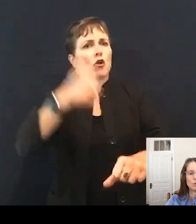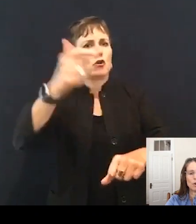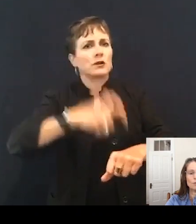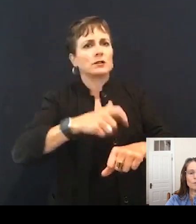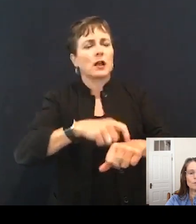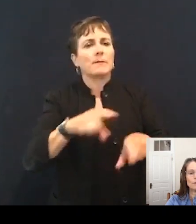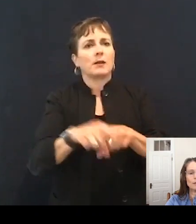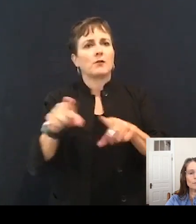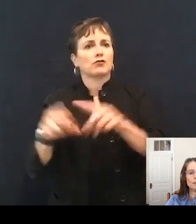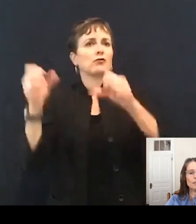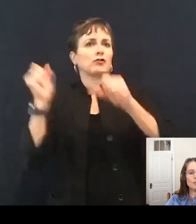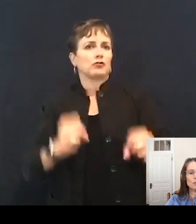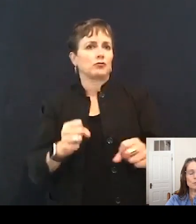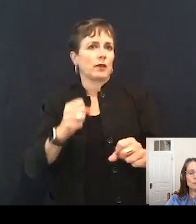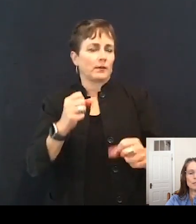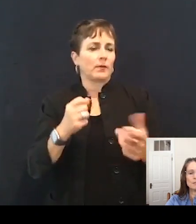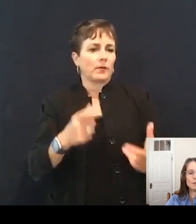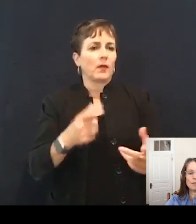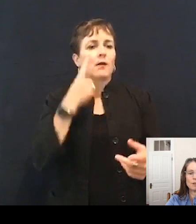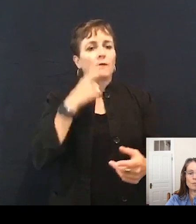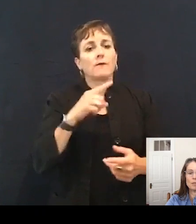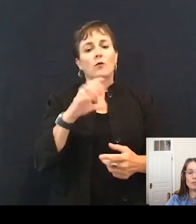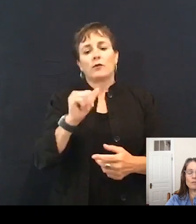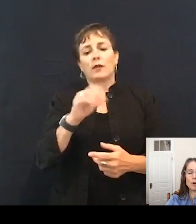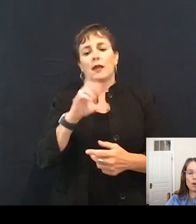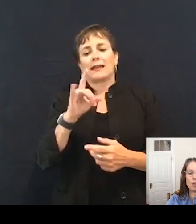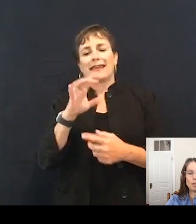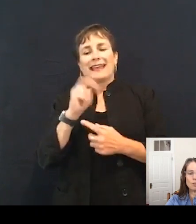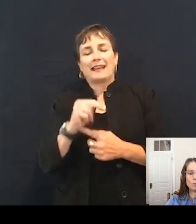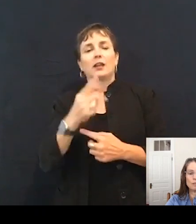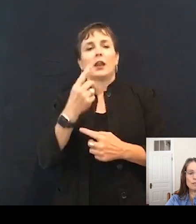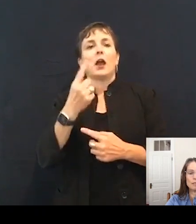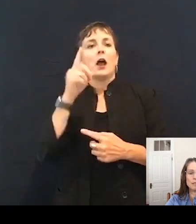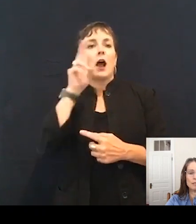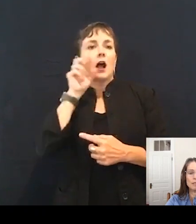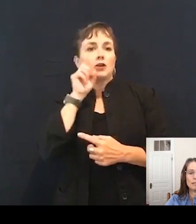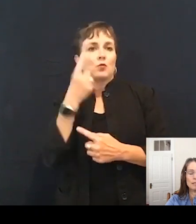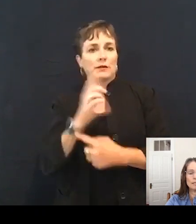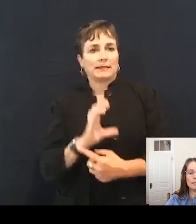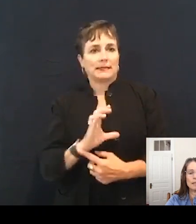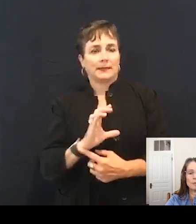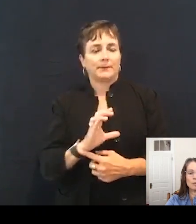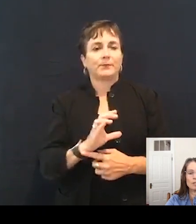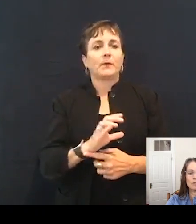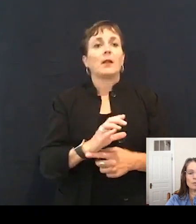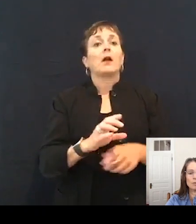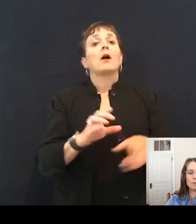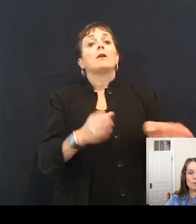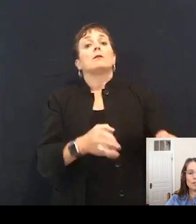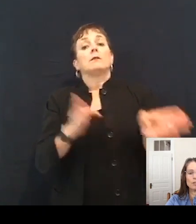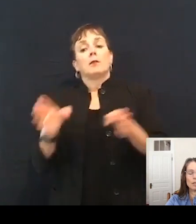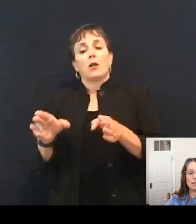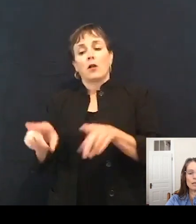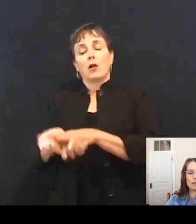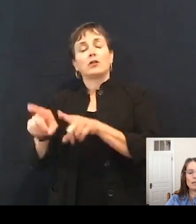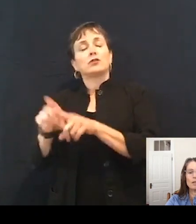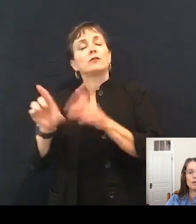We're also developing a gene replacement therapy for all USH1C, in collaboration with Gwen Geleoc.